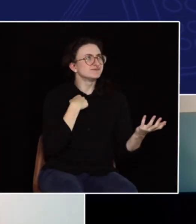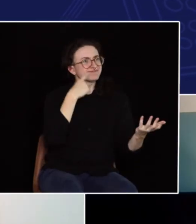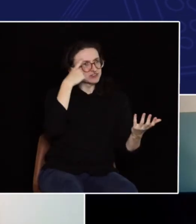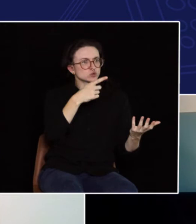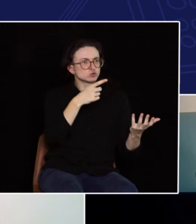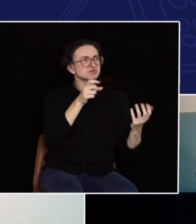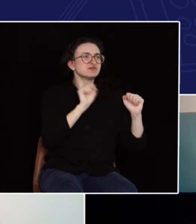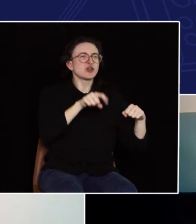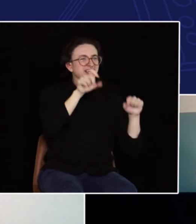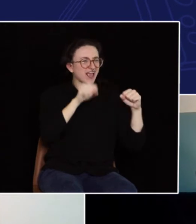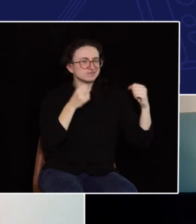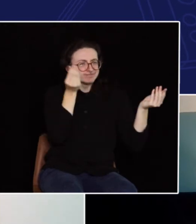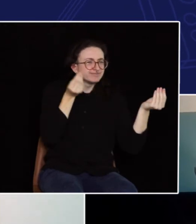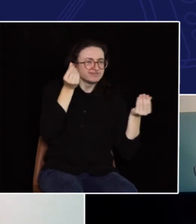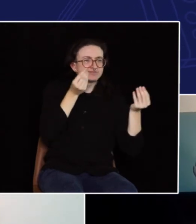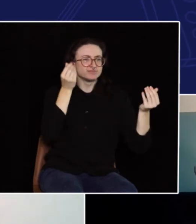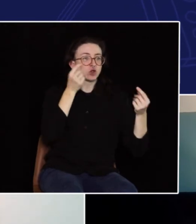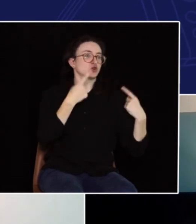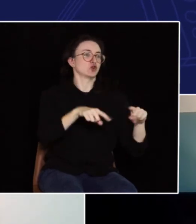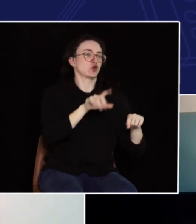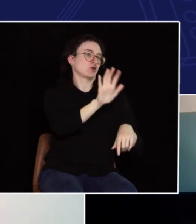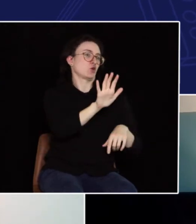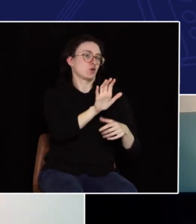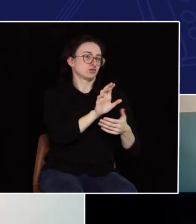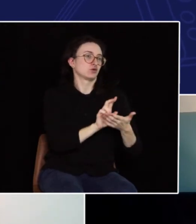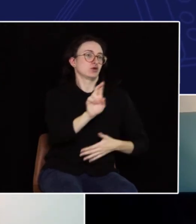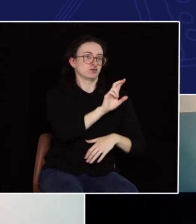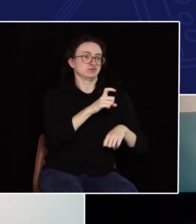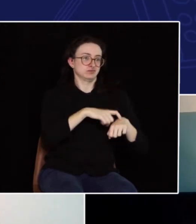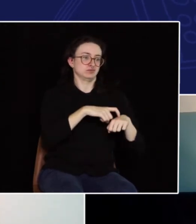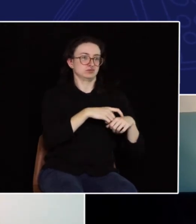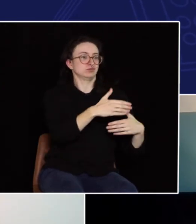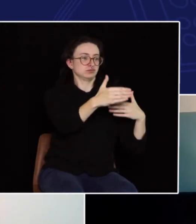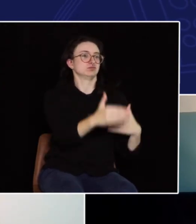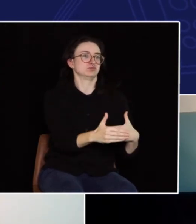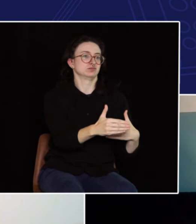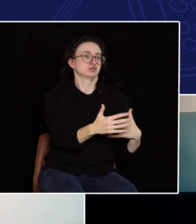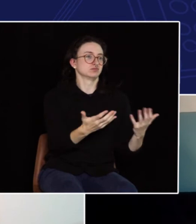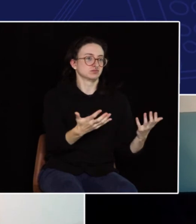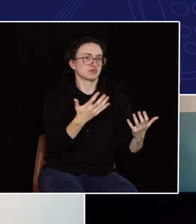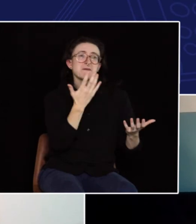You can have that question in your mind during the entire university time,